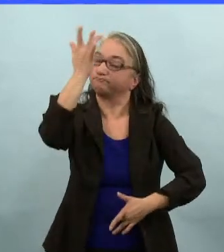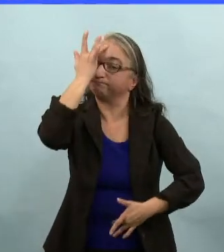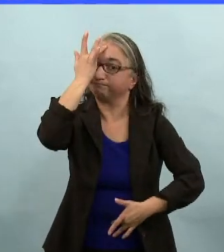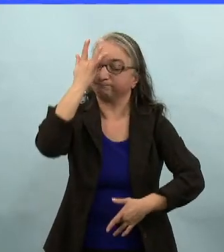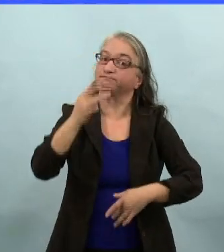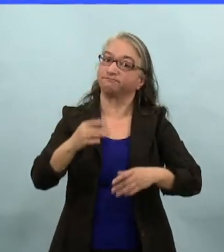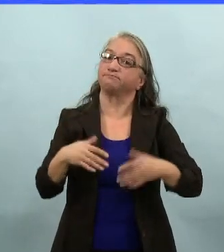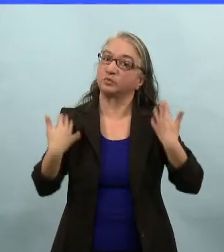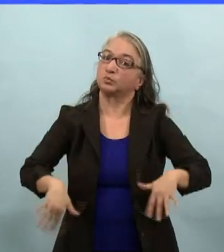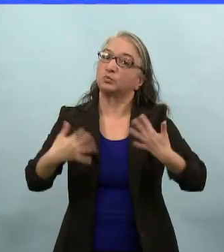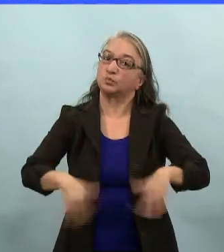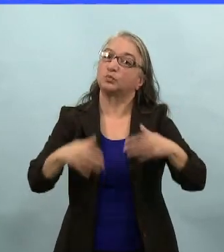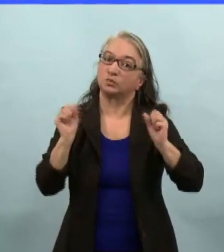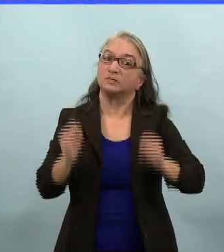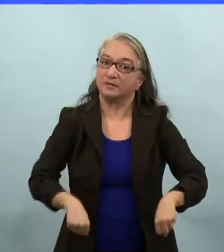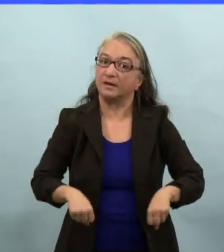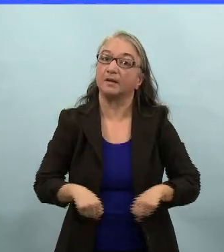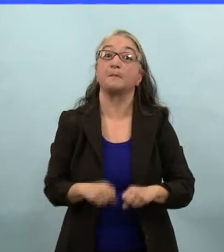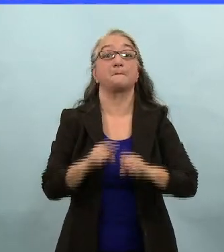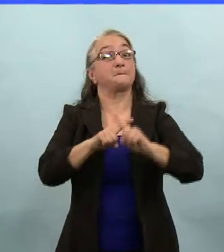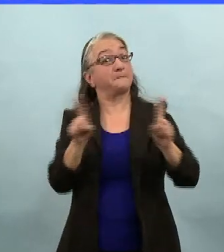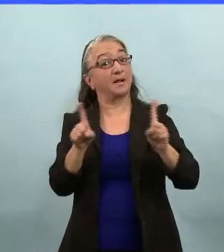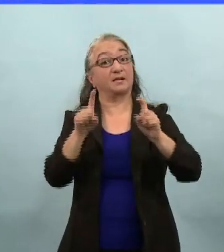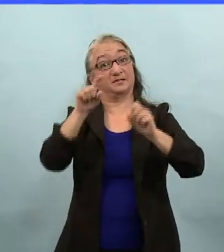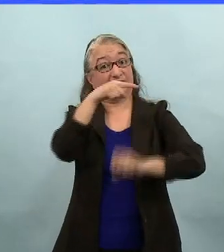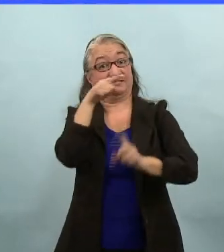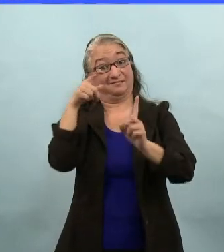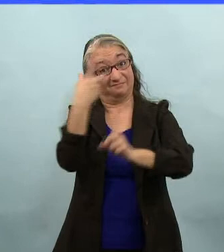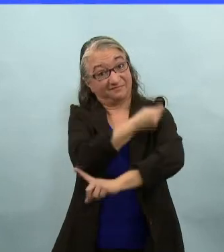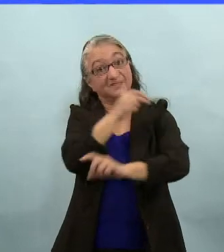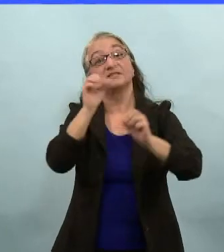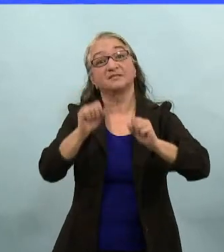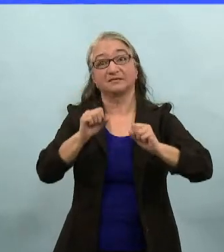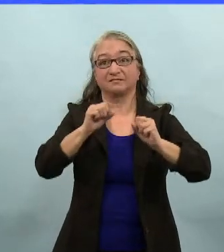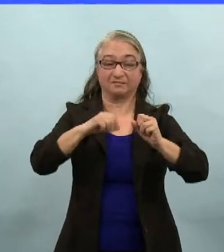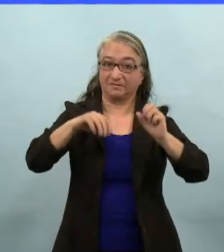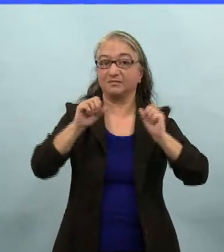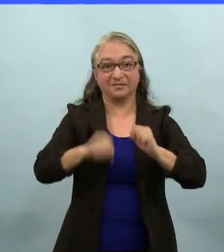who has less protection or less immunity and cause more pressure on the health care system